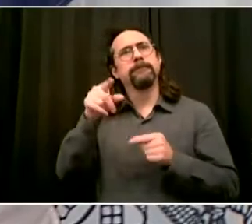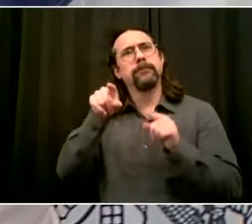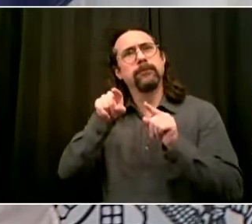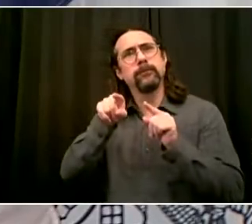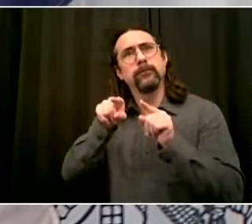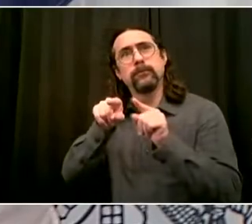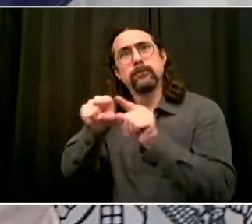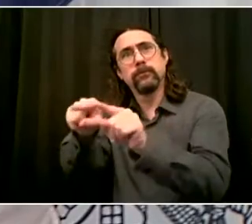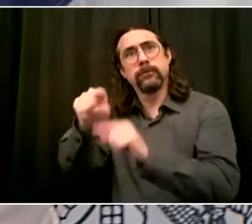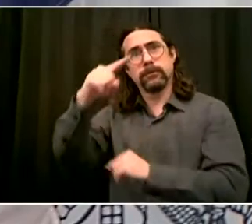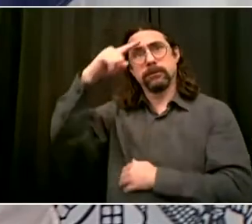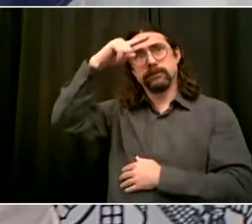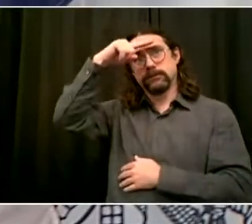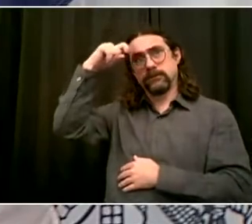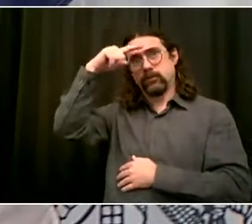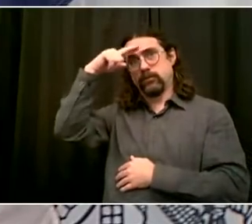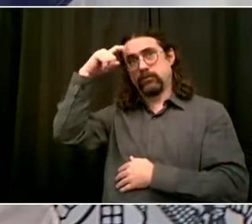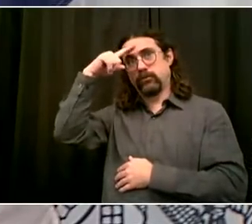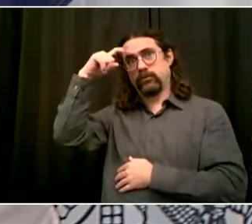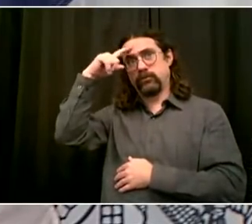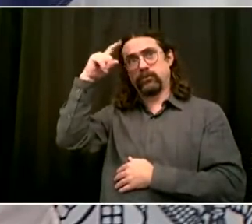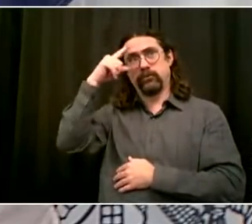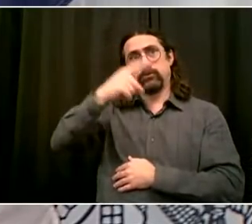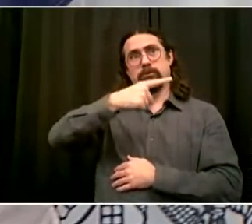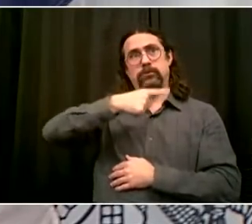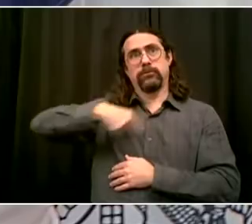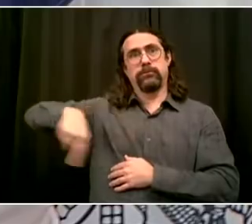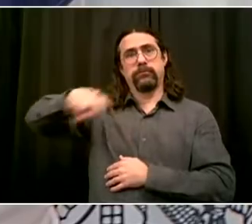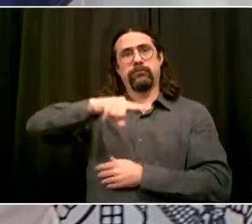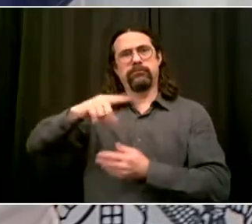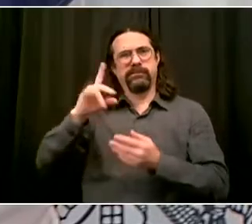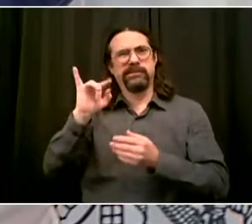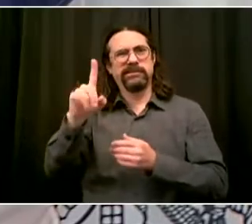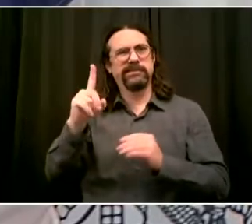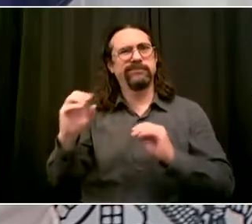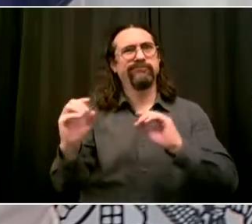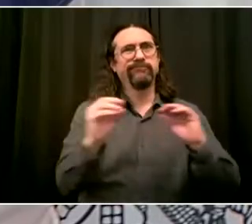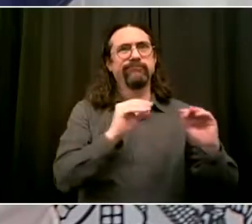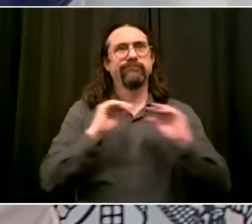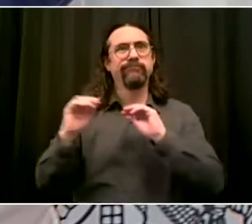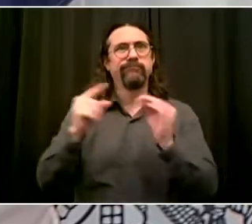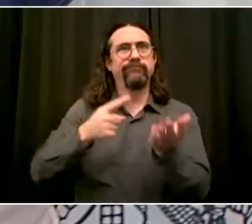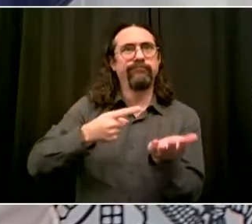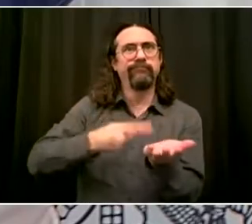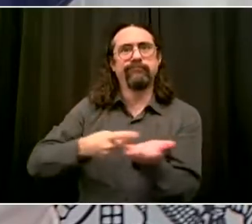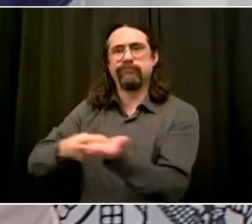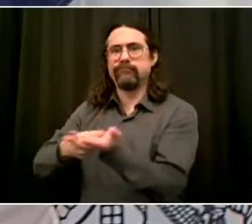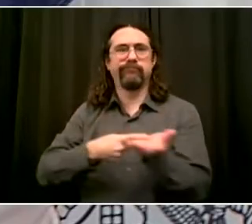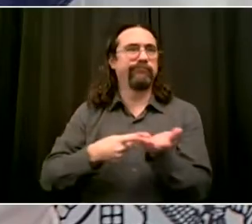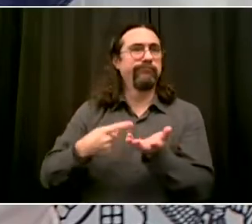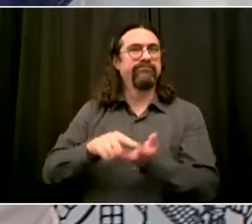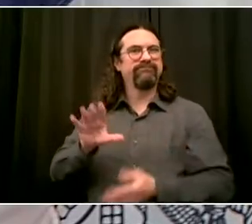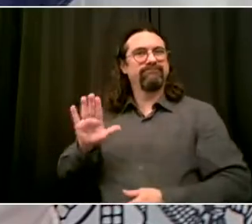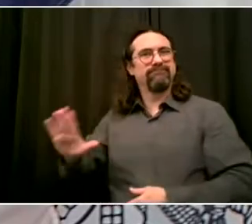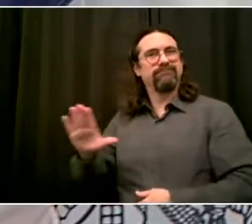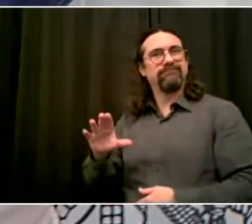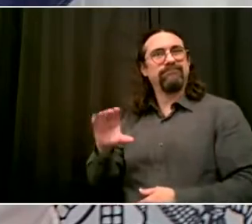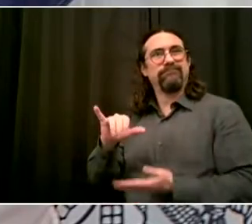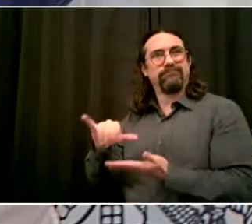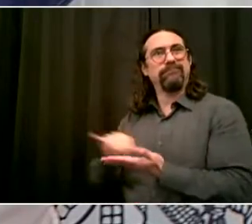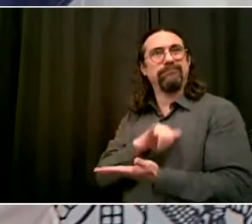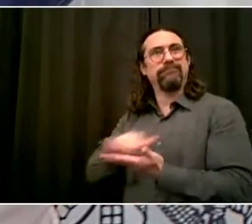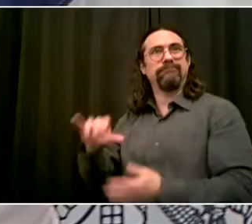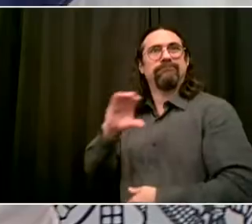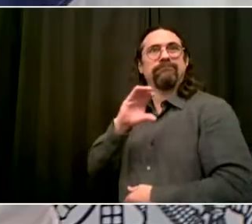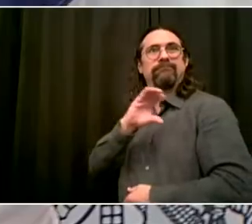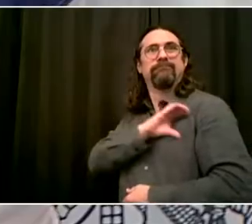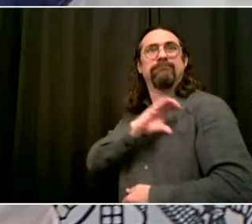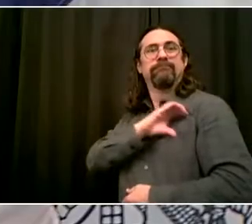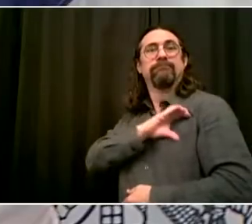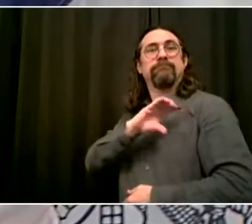BEFORE THE RELEASE OF THE COURT